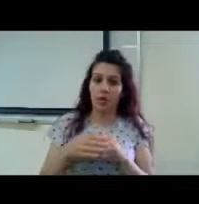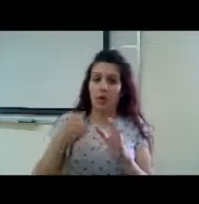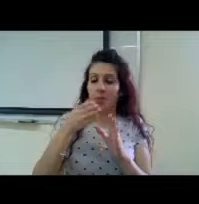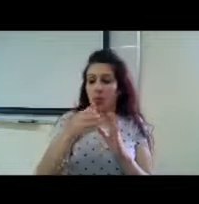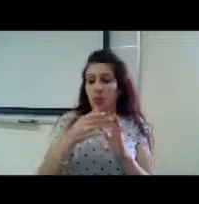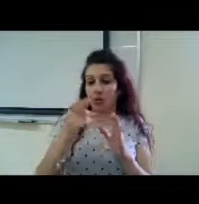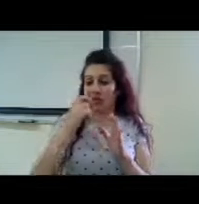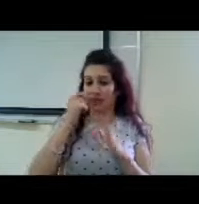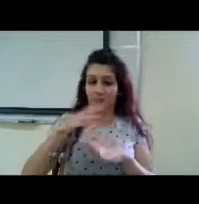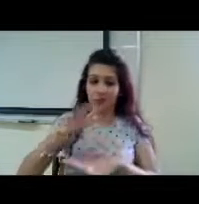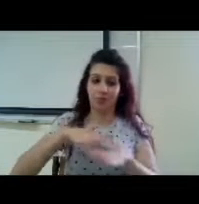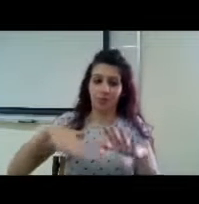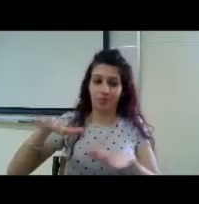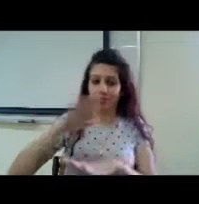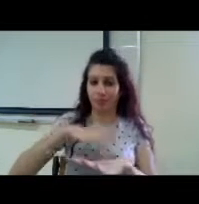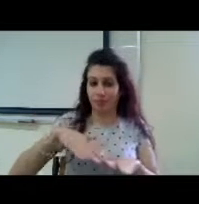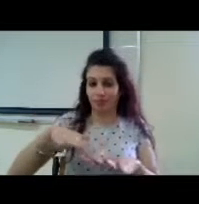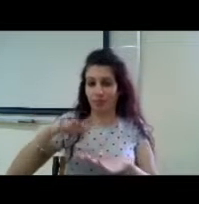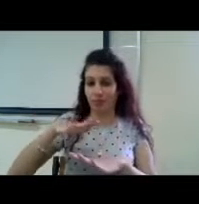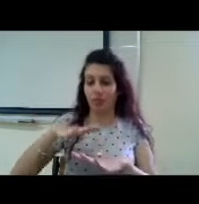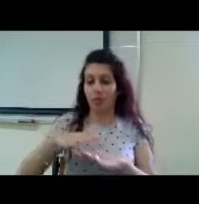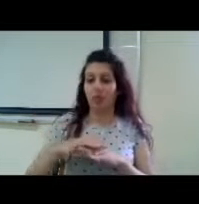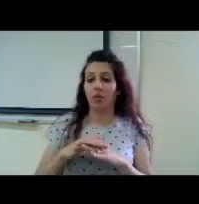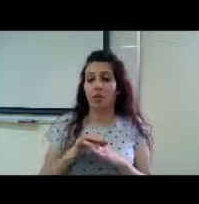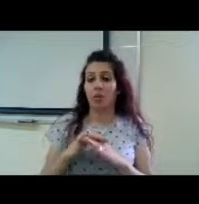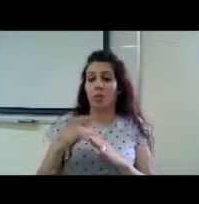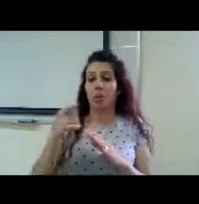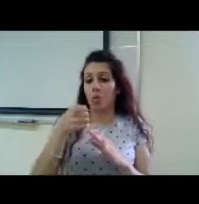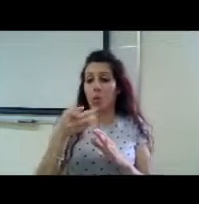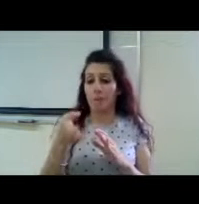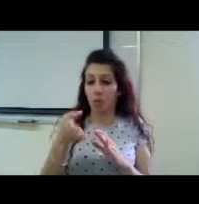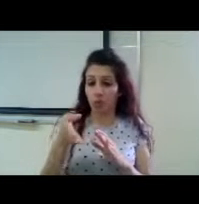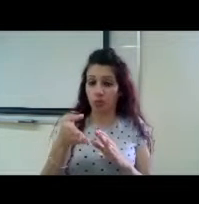shared out afterwards but there's lots of resources available to help you get